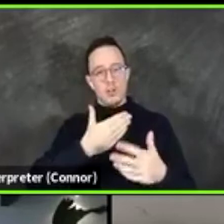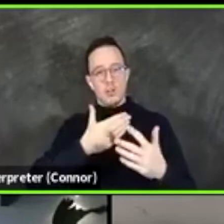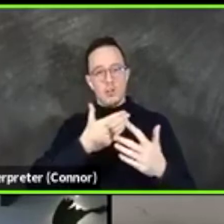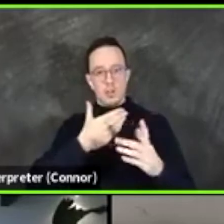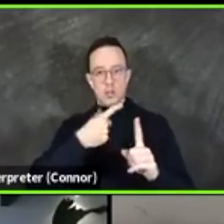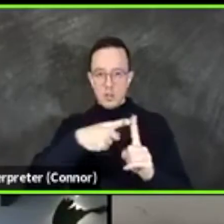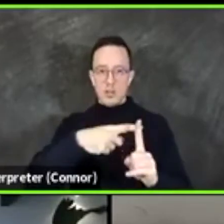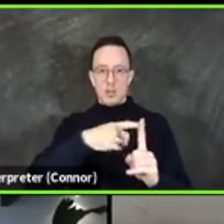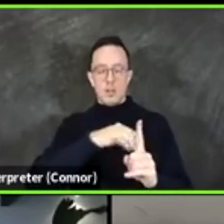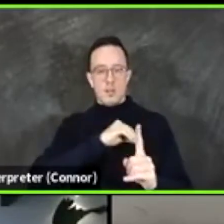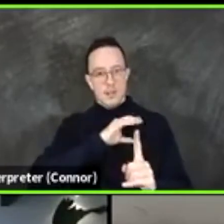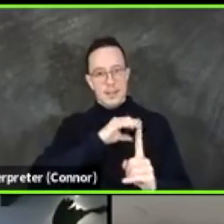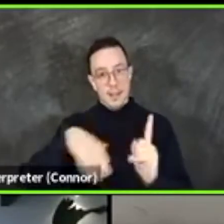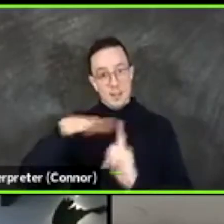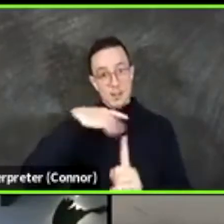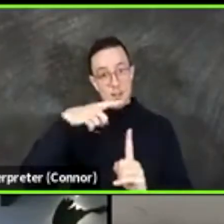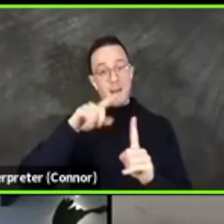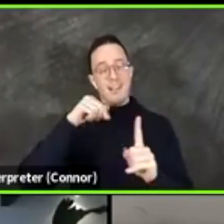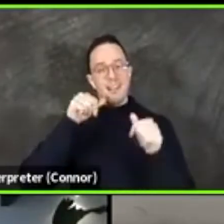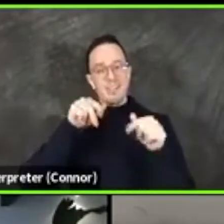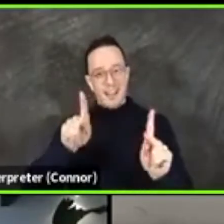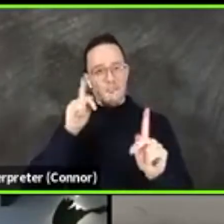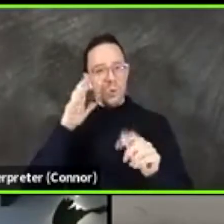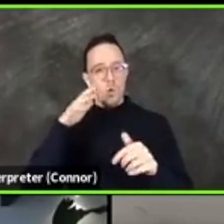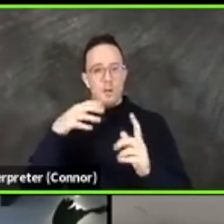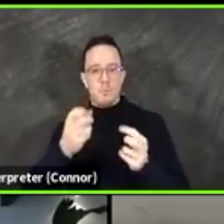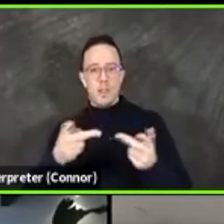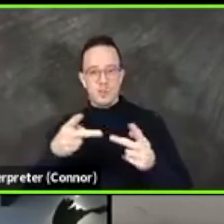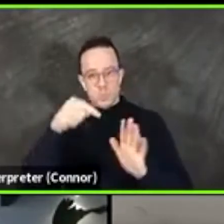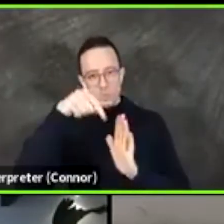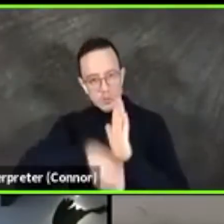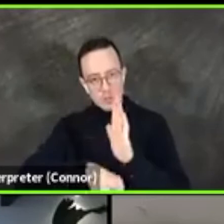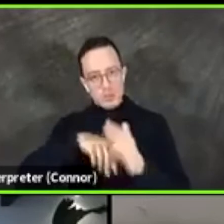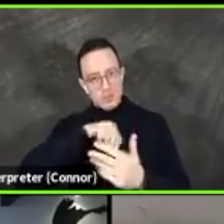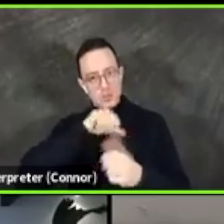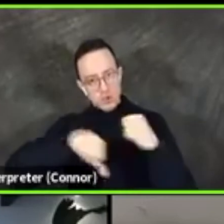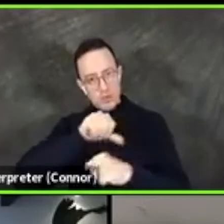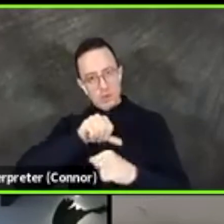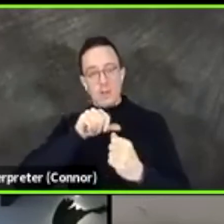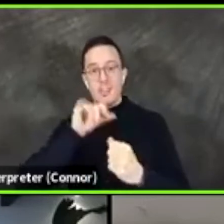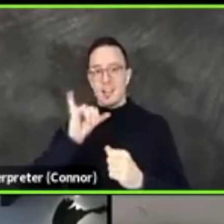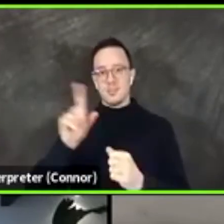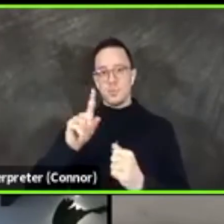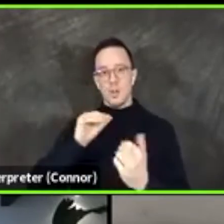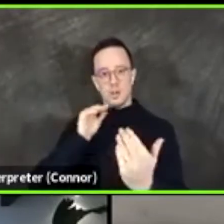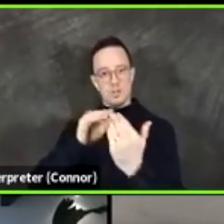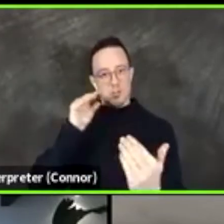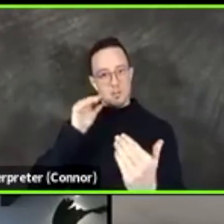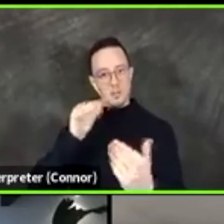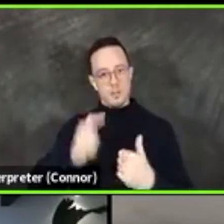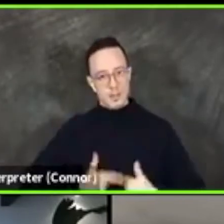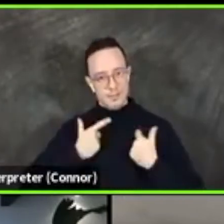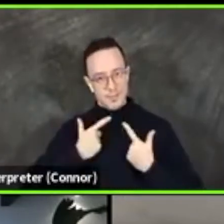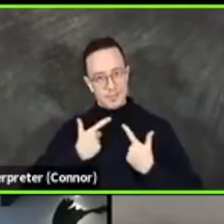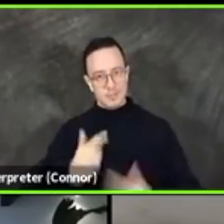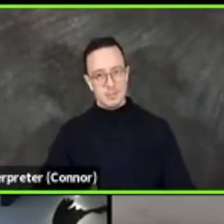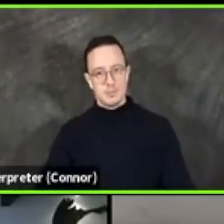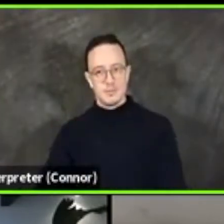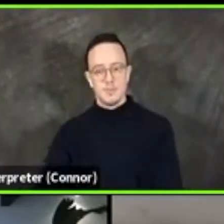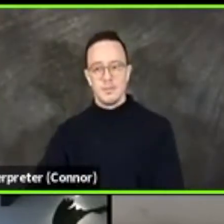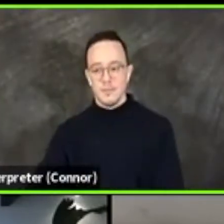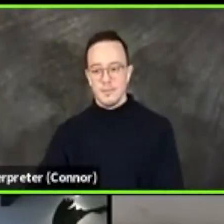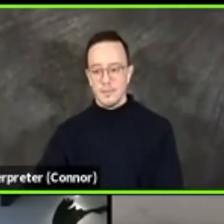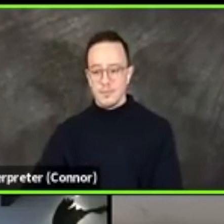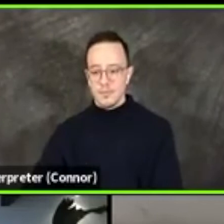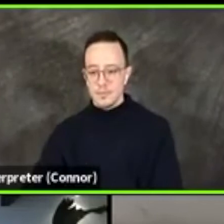BUT SO MUCH SO, WE CAN GO INTO THOSE RUPTURES, I GUESS -- I THINK THAT'S REALLY WHERE SOLIDARITY LIVES.